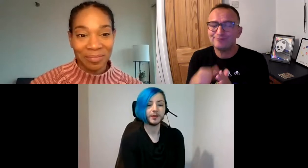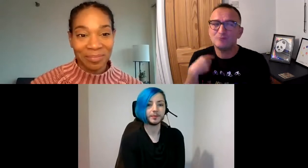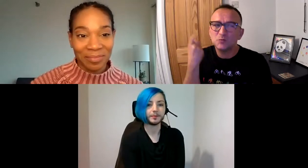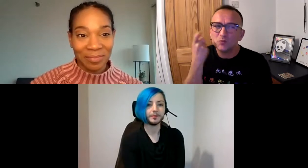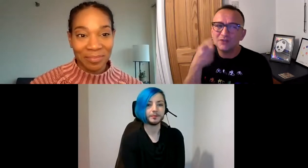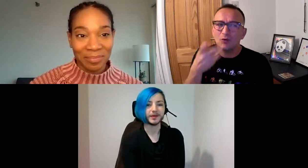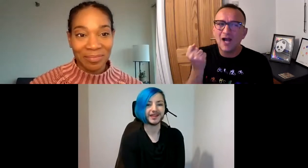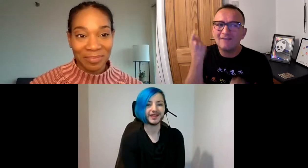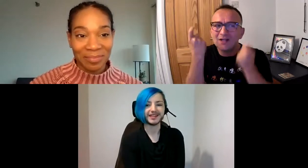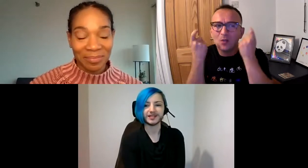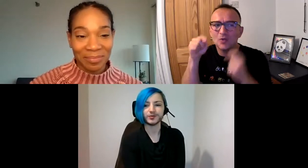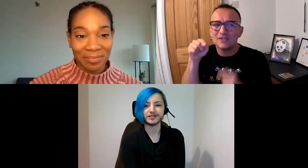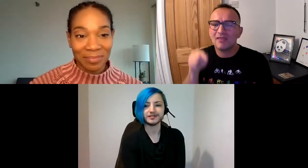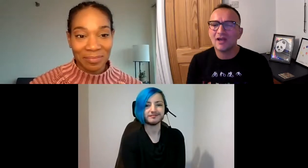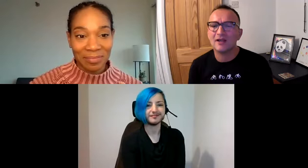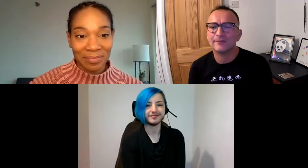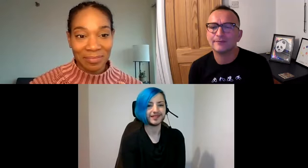community rather than having paid people.